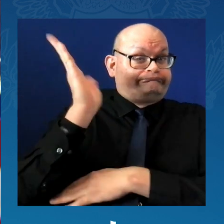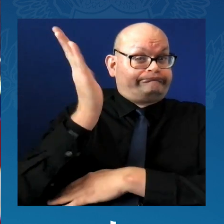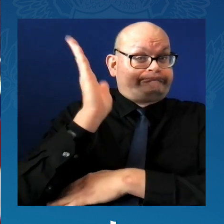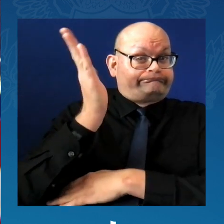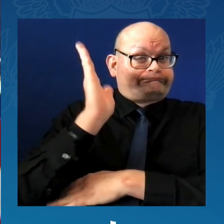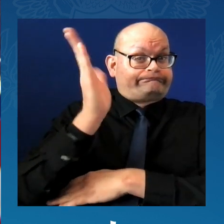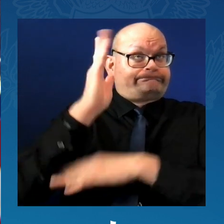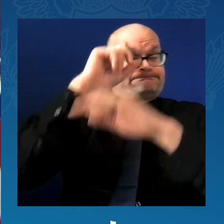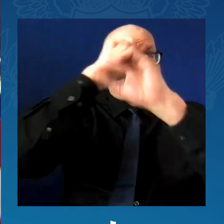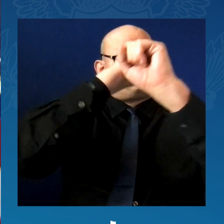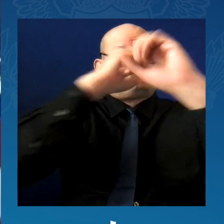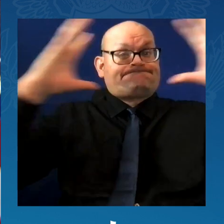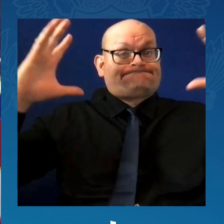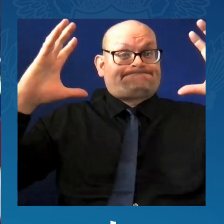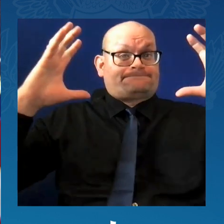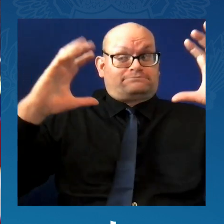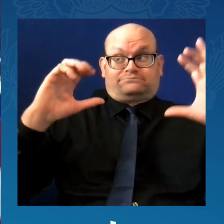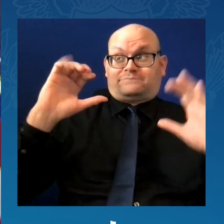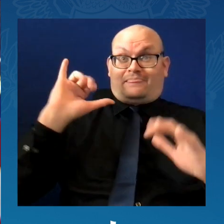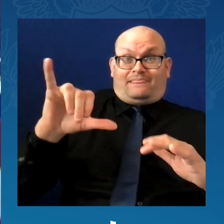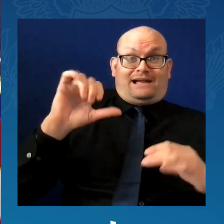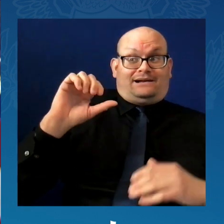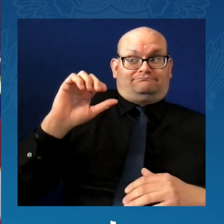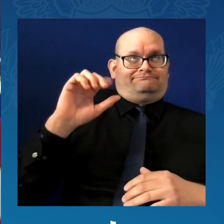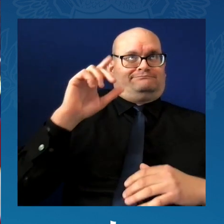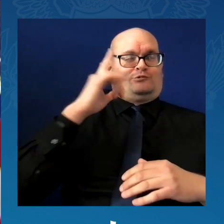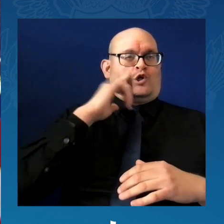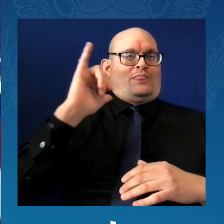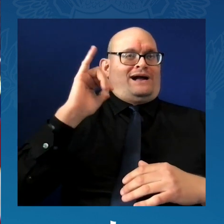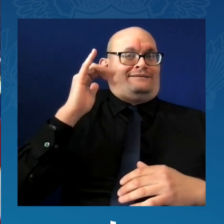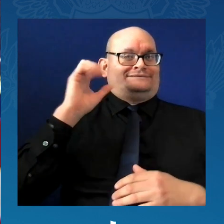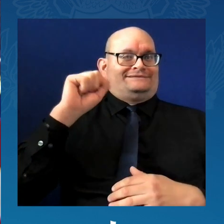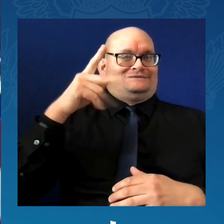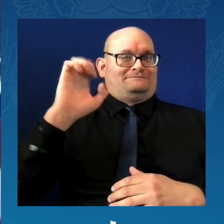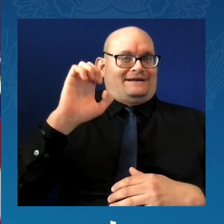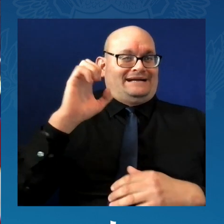As I explained last year: As activity in space grows,